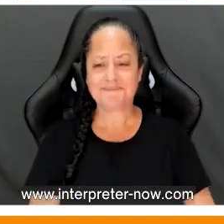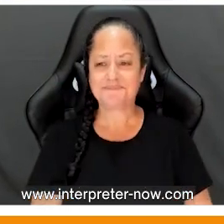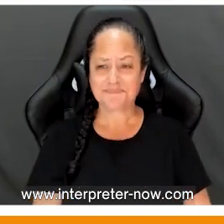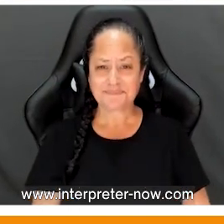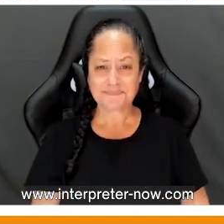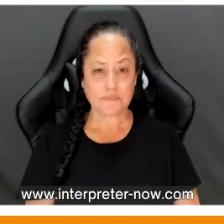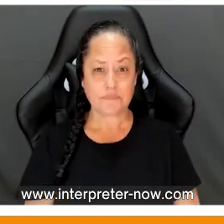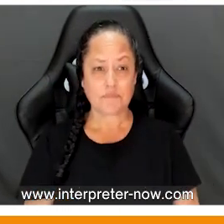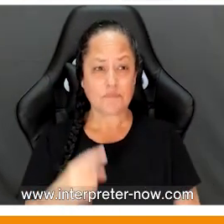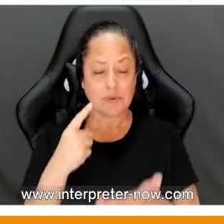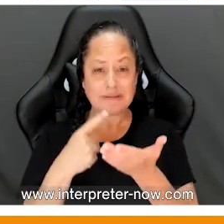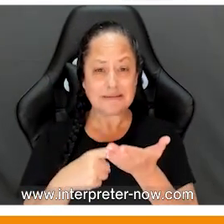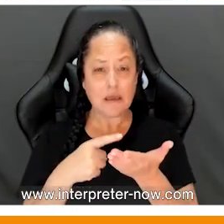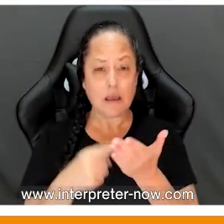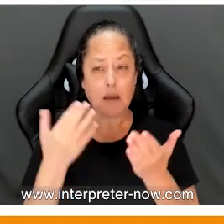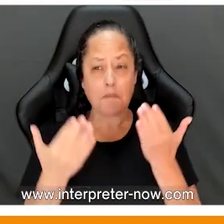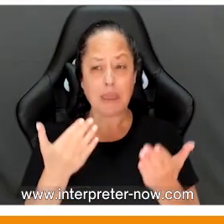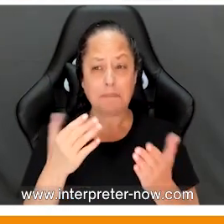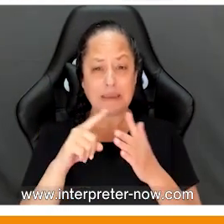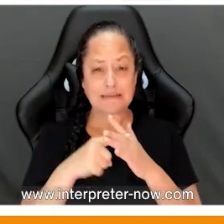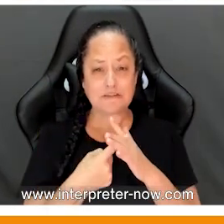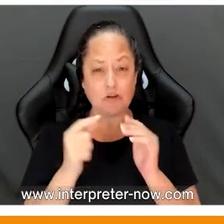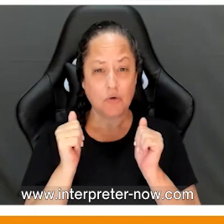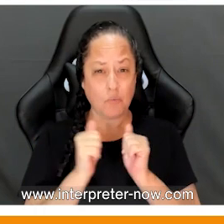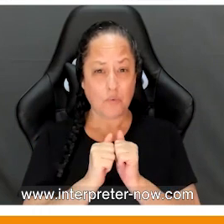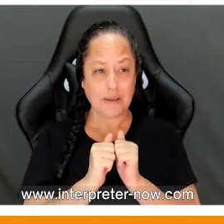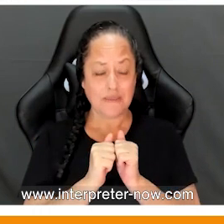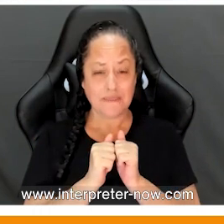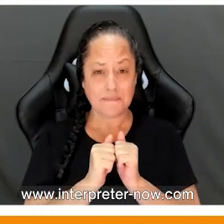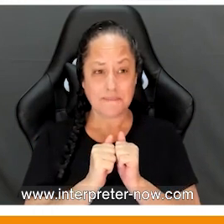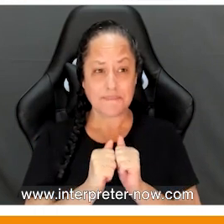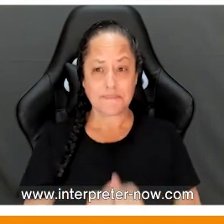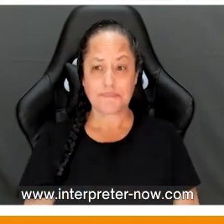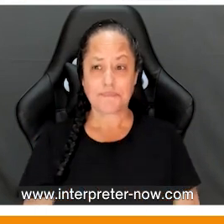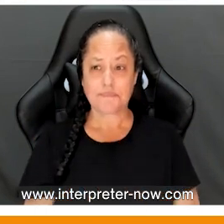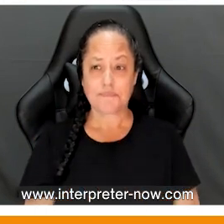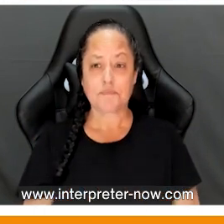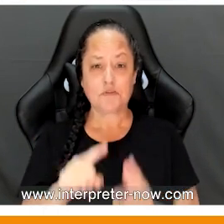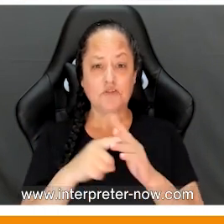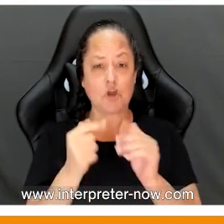Well, let's talk about, maybe we can start with defining professionalism.